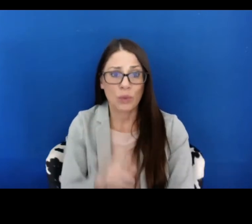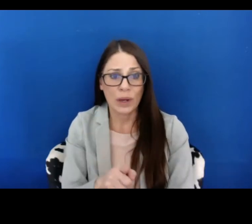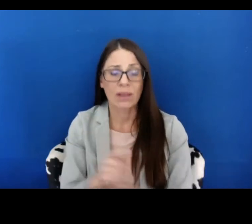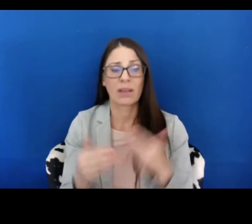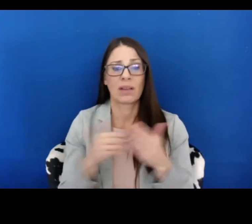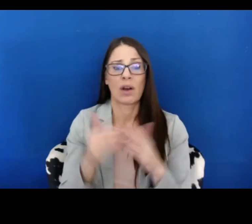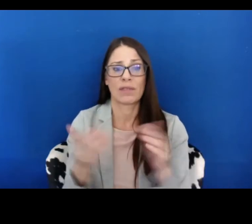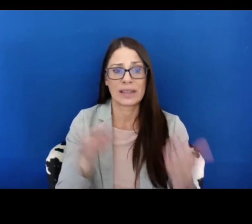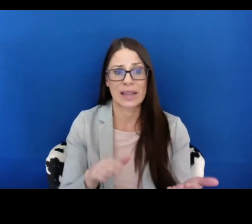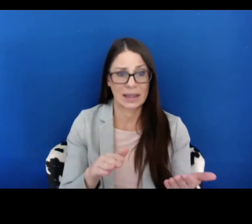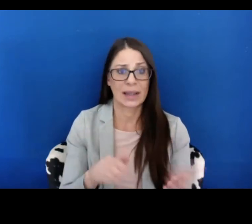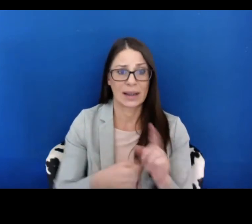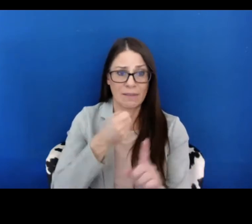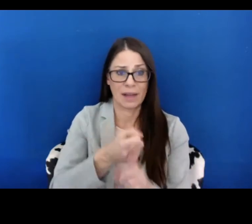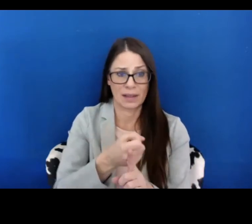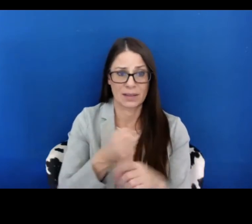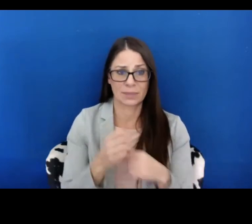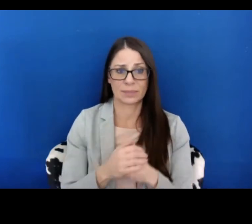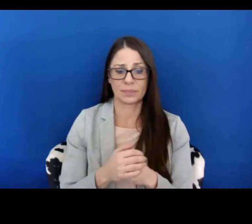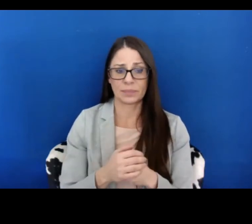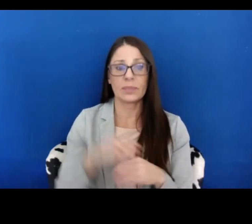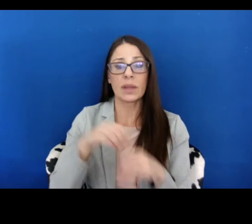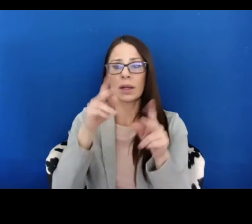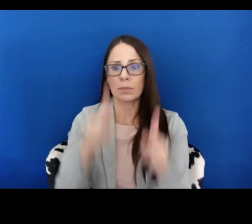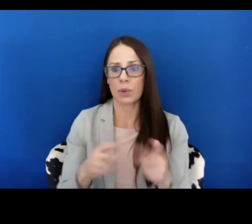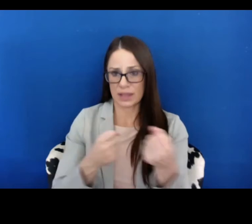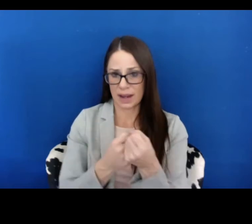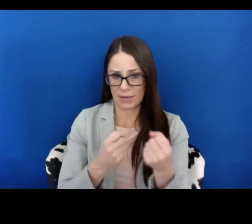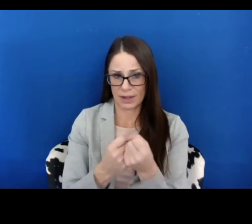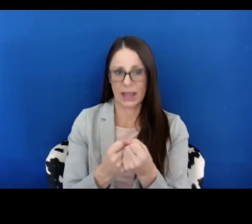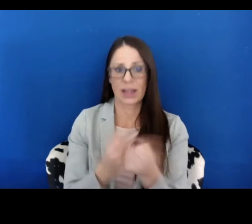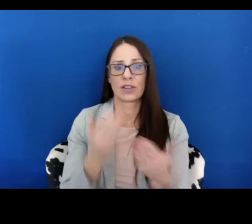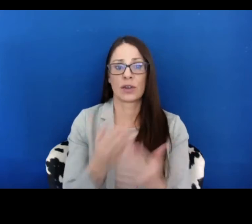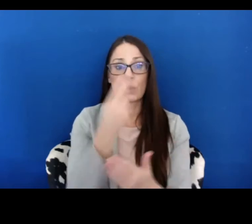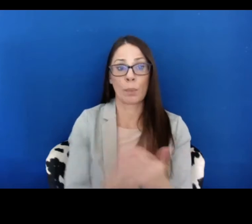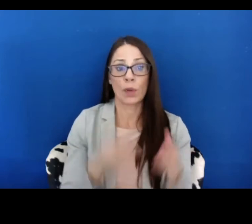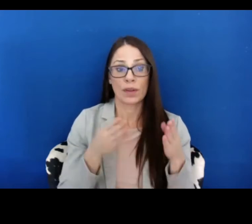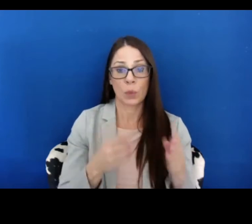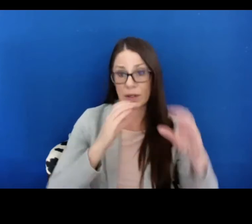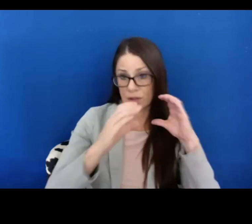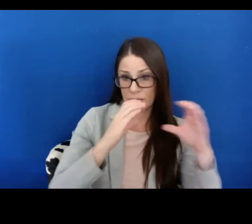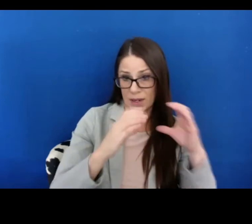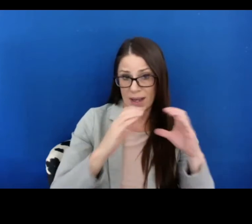effects, and in person advocate serves both as a means to communicate a translator of